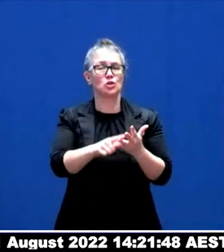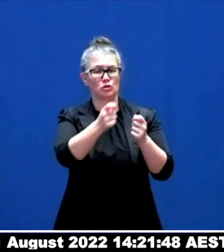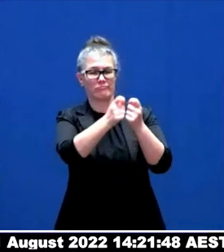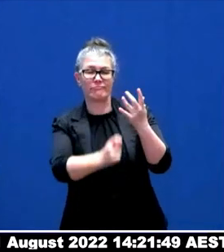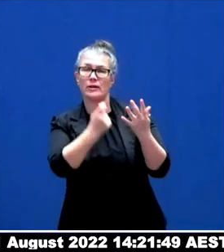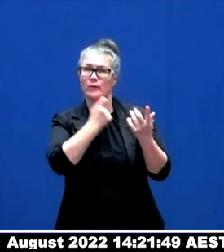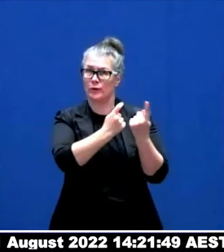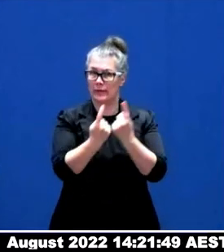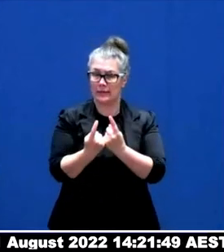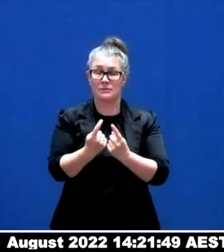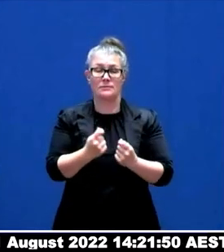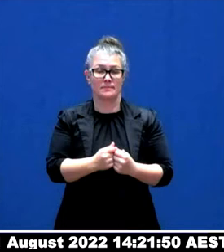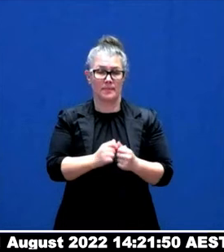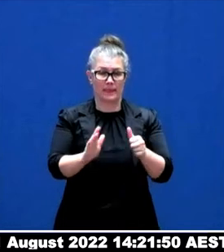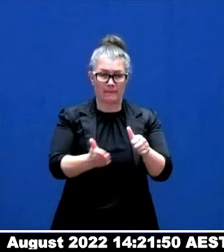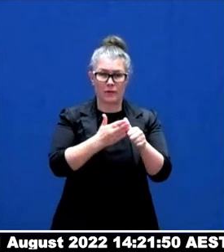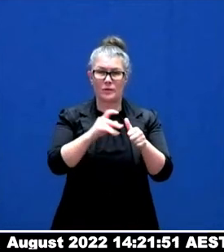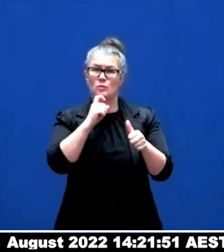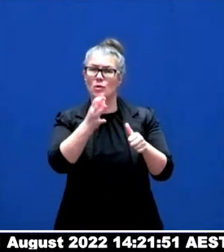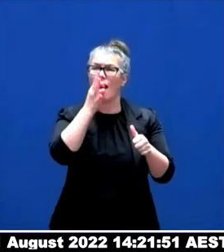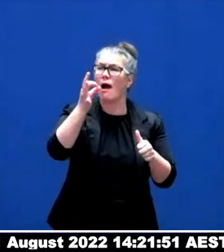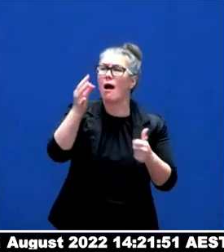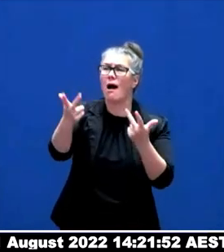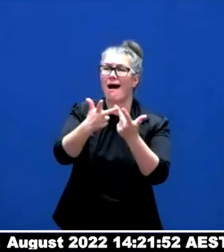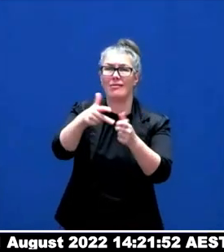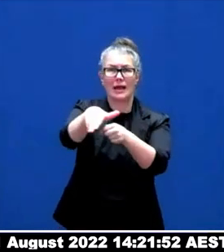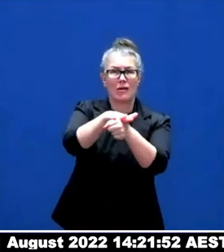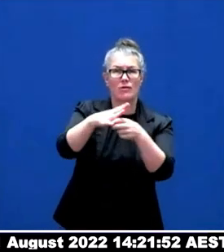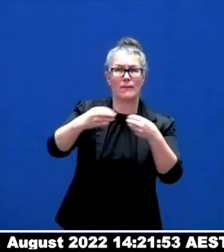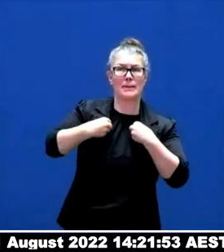We would speak to other parts of the business who look after providers and what